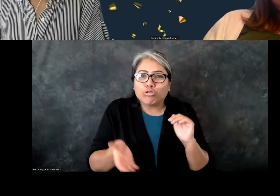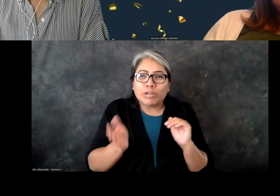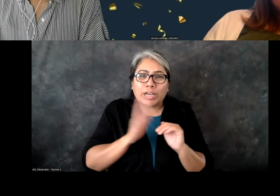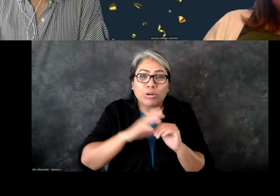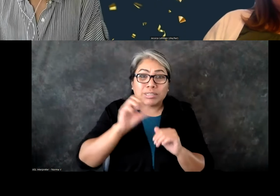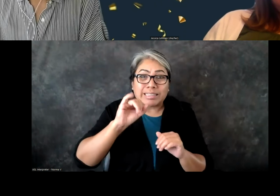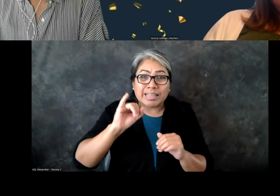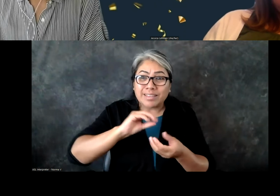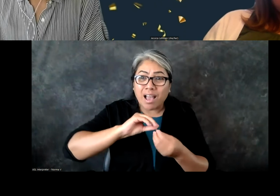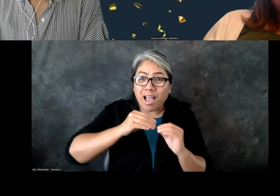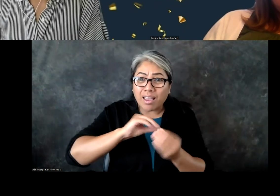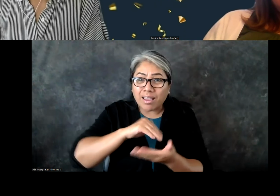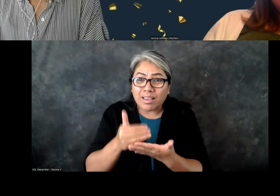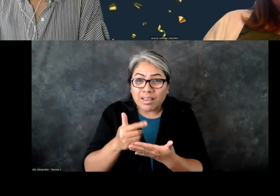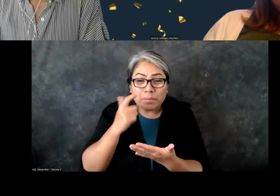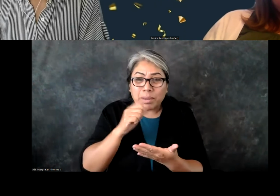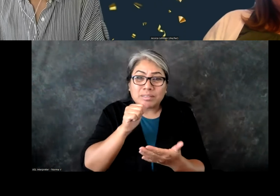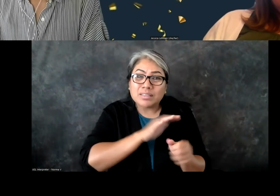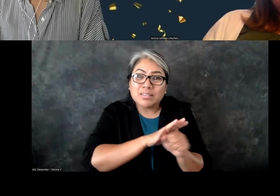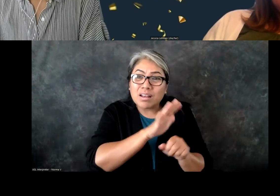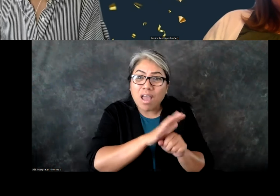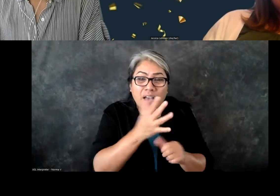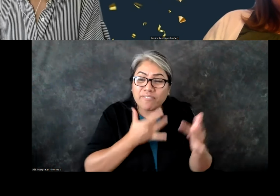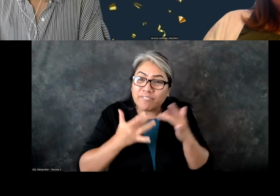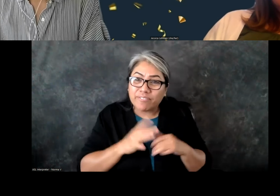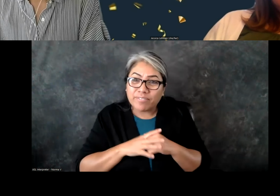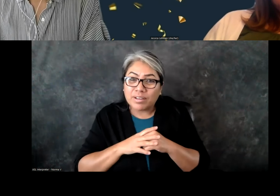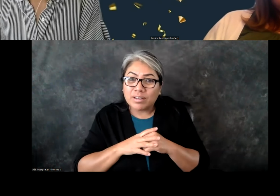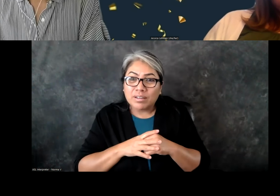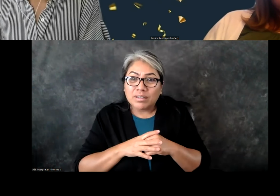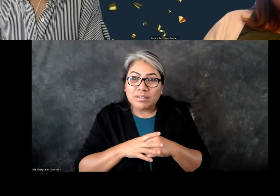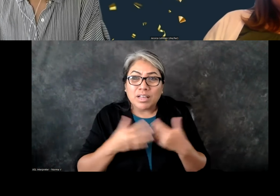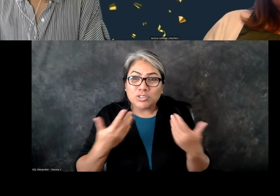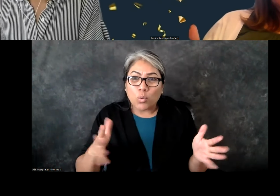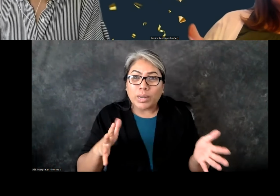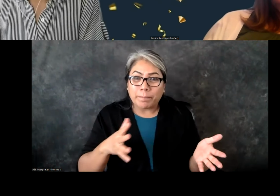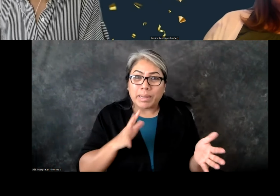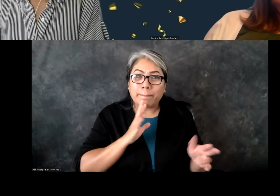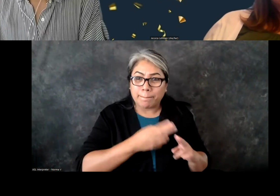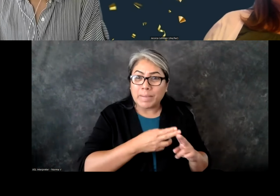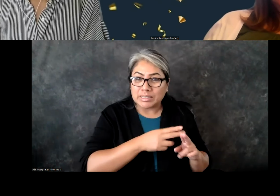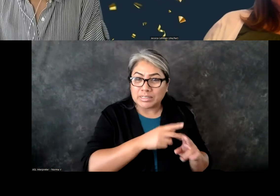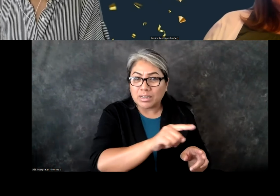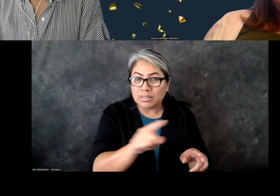» All right. There we go. We got a few. It will take some time. And who wants to increase, is SI? Because it